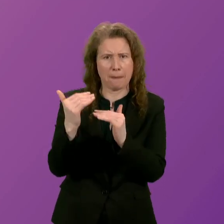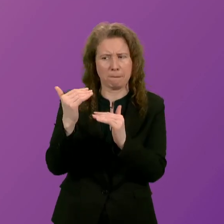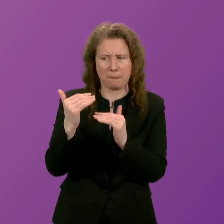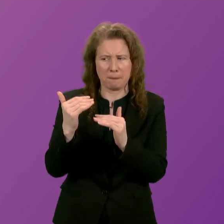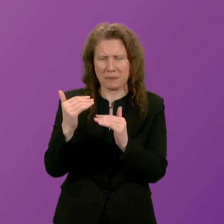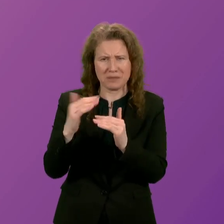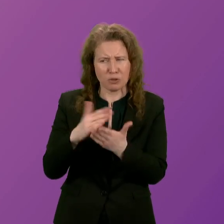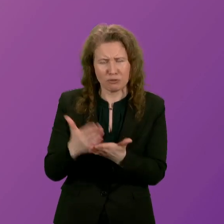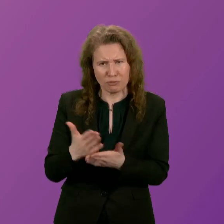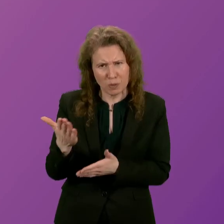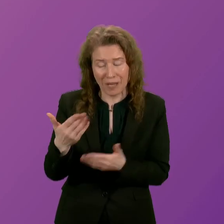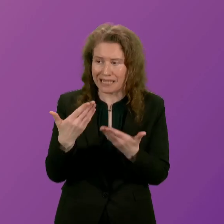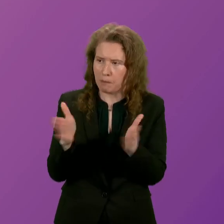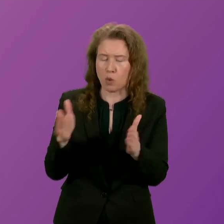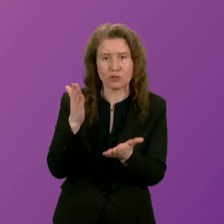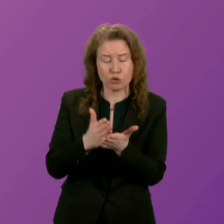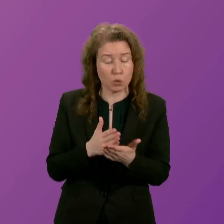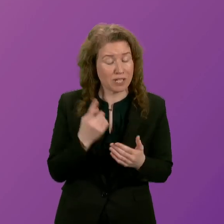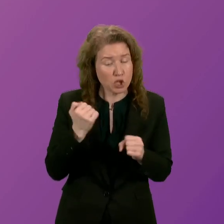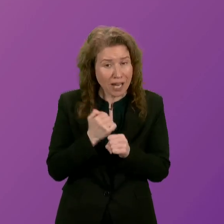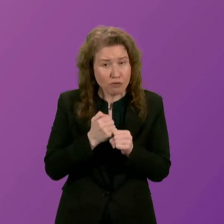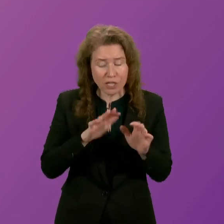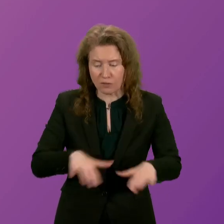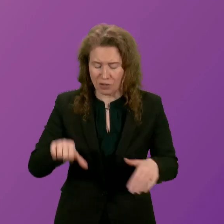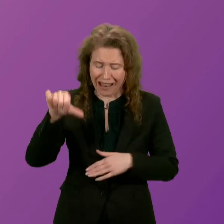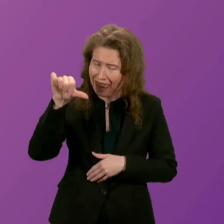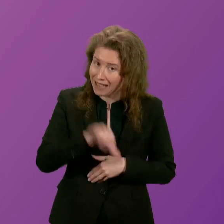truth—that a generation of children have been let down by a Government that is more interested